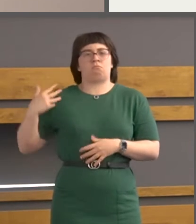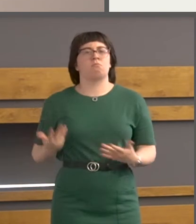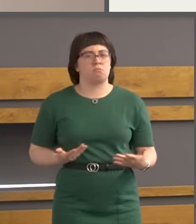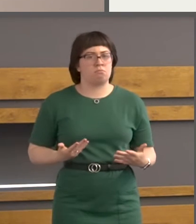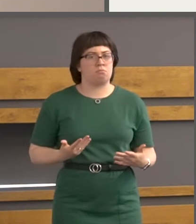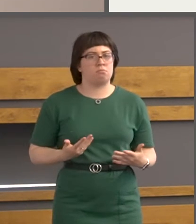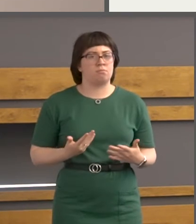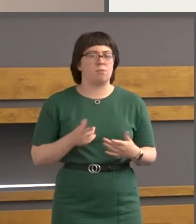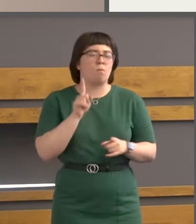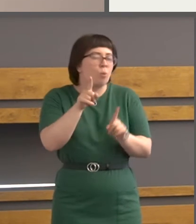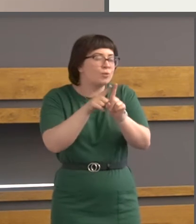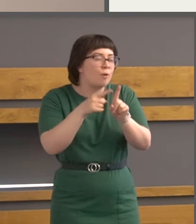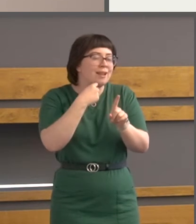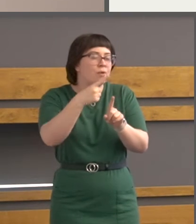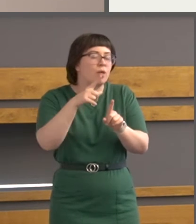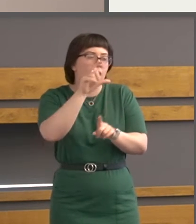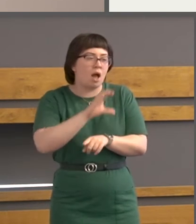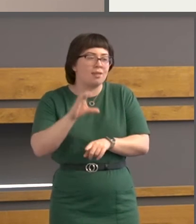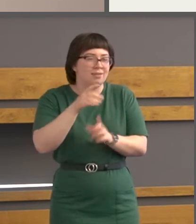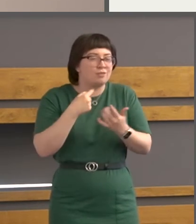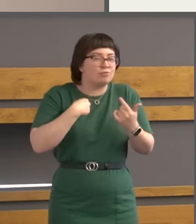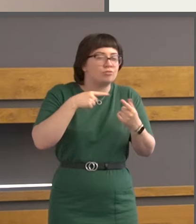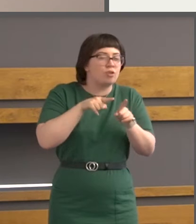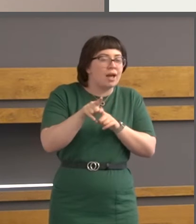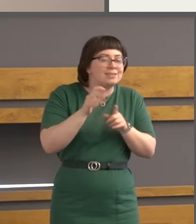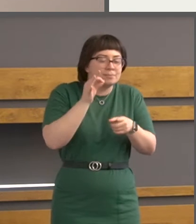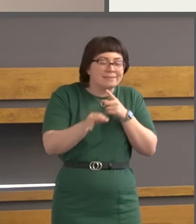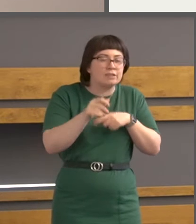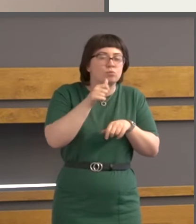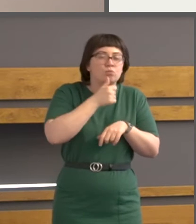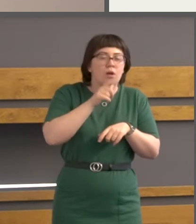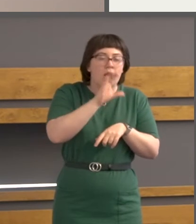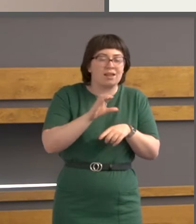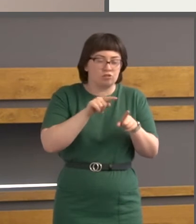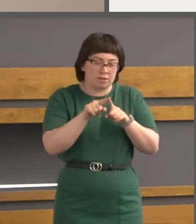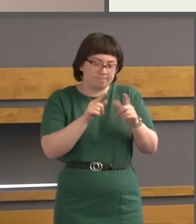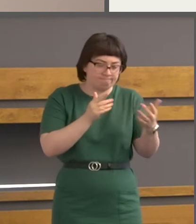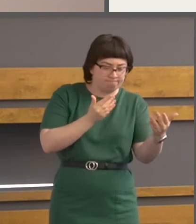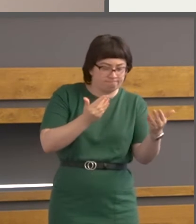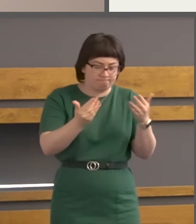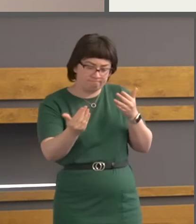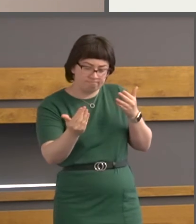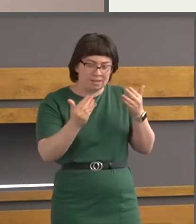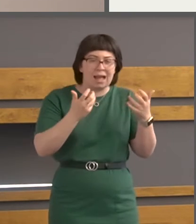And just as a side note, the colors I've used, I've really tried to counter how archival images are created